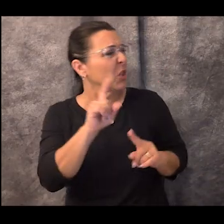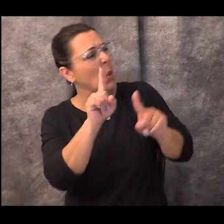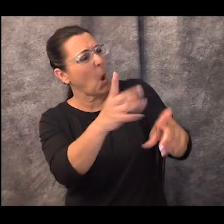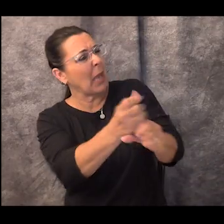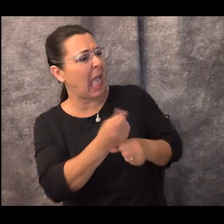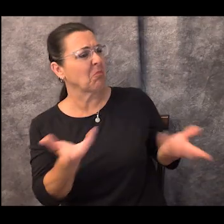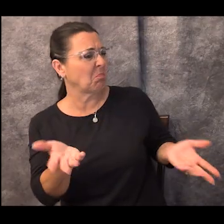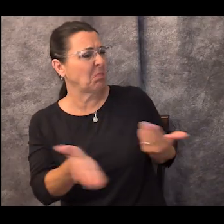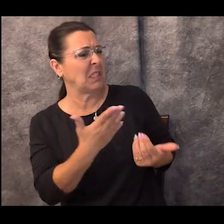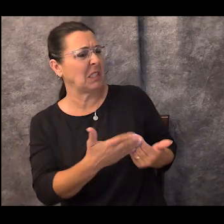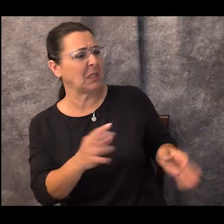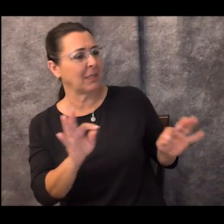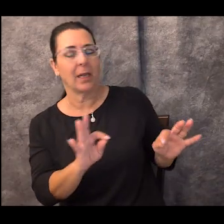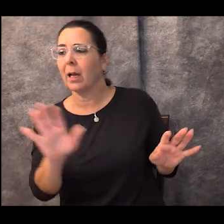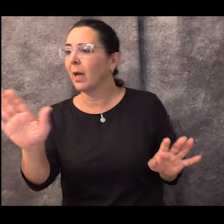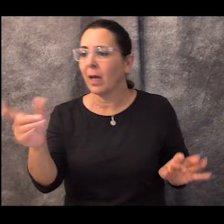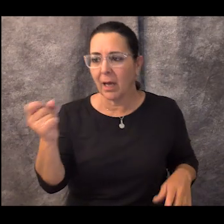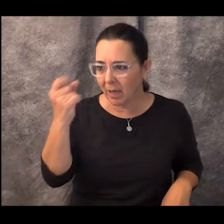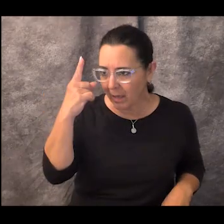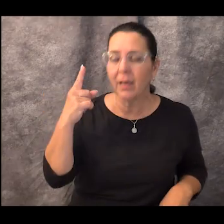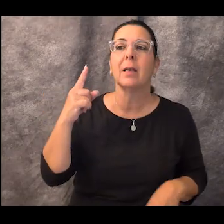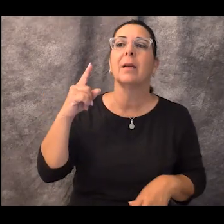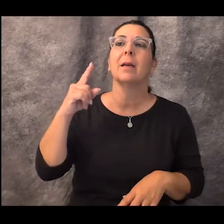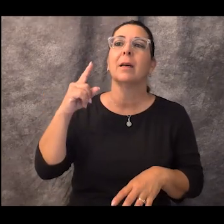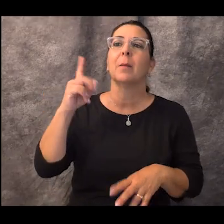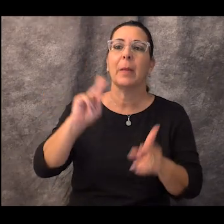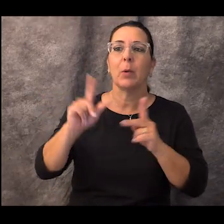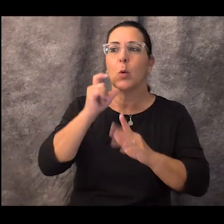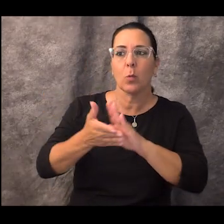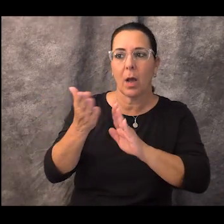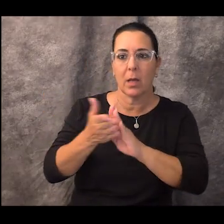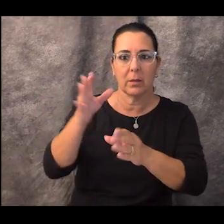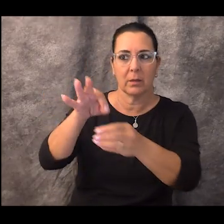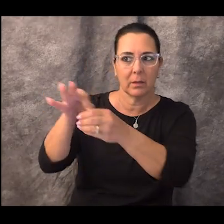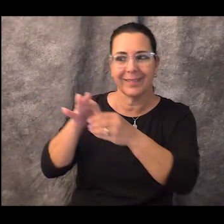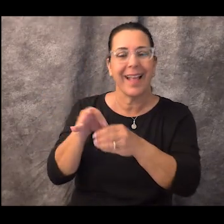It's like but elections officials, they can't control that. If elections officials, a law passes